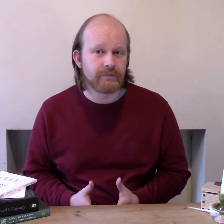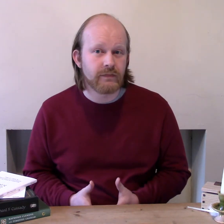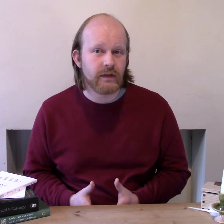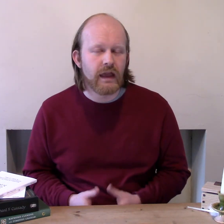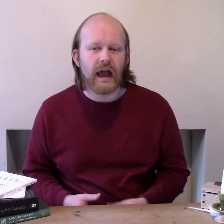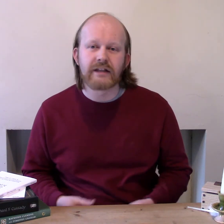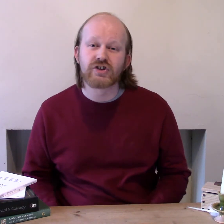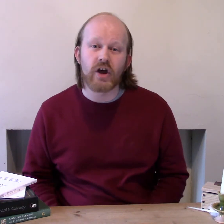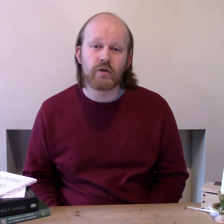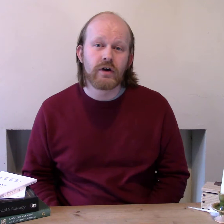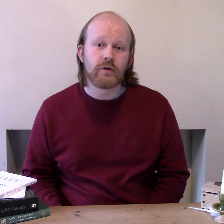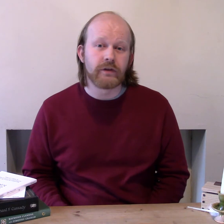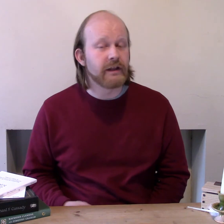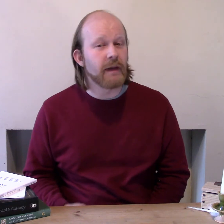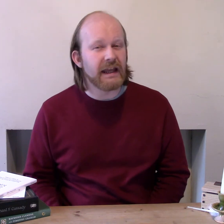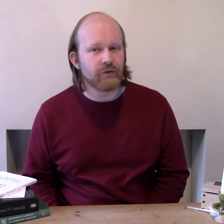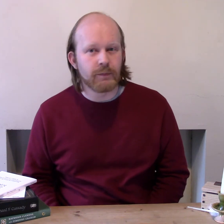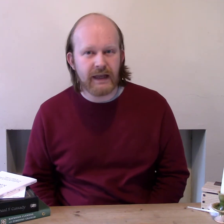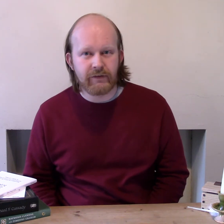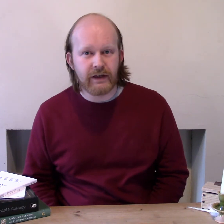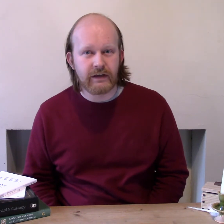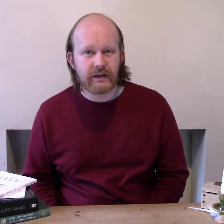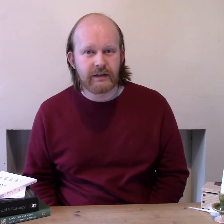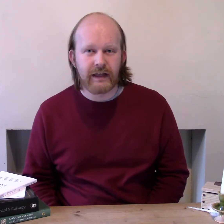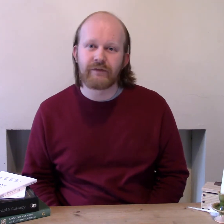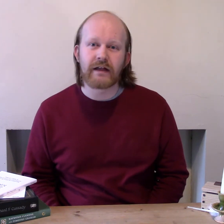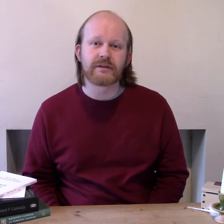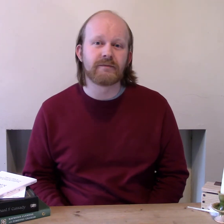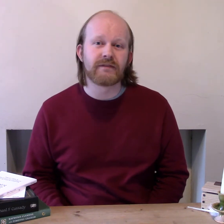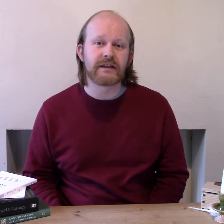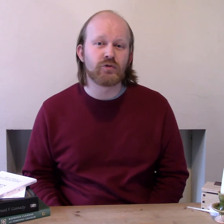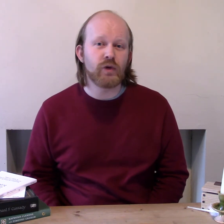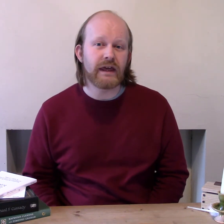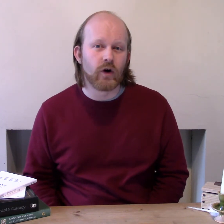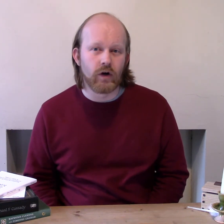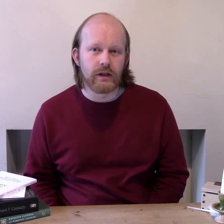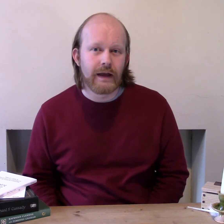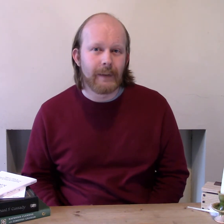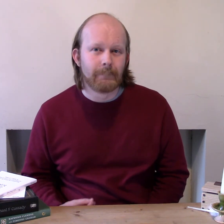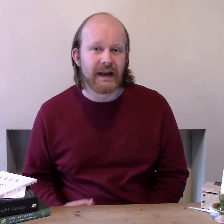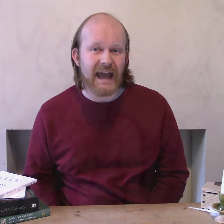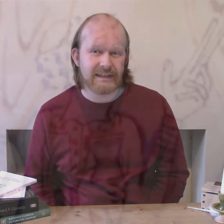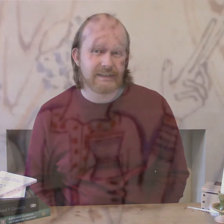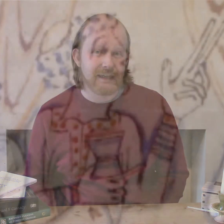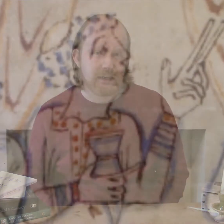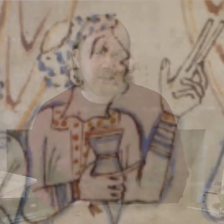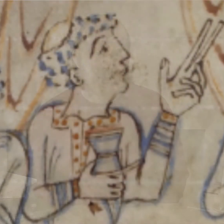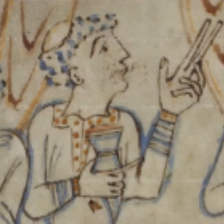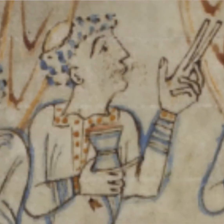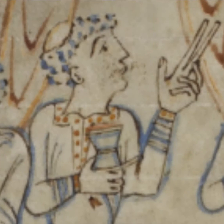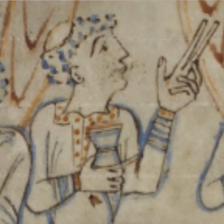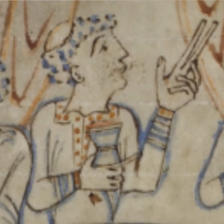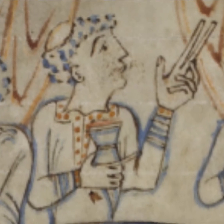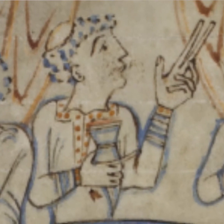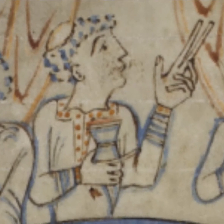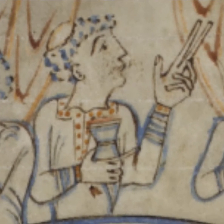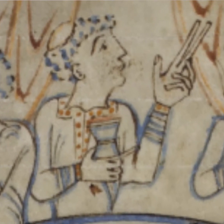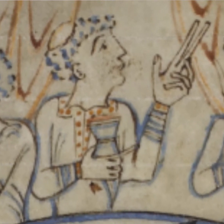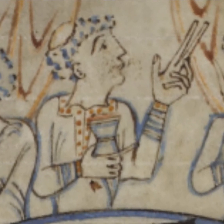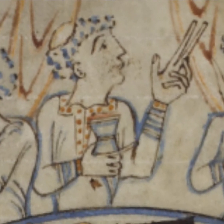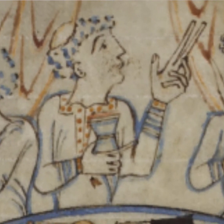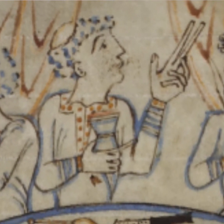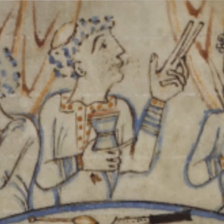and so within the medieval period there developed something that we call Monastic Sign Language.